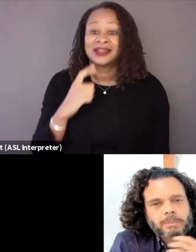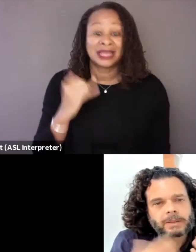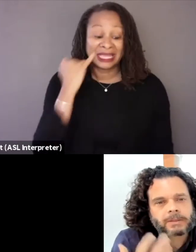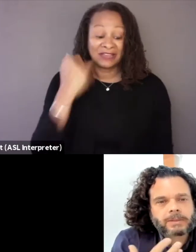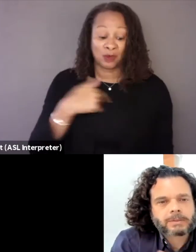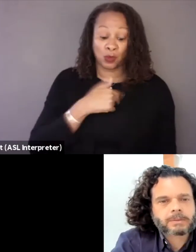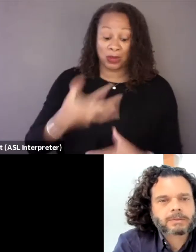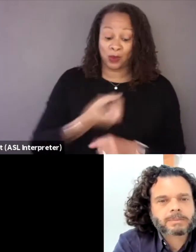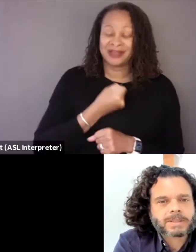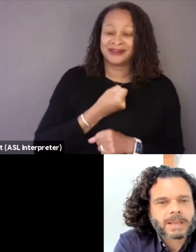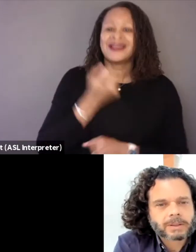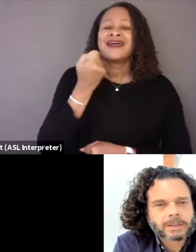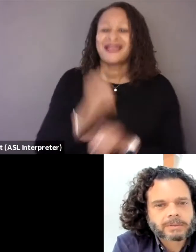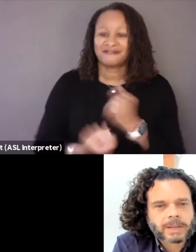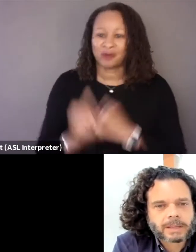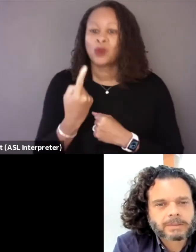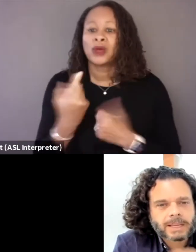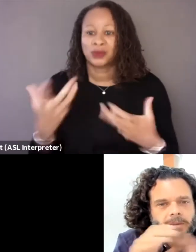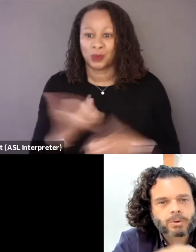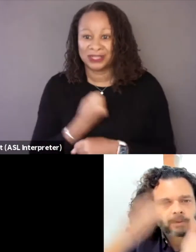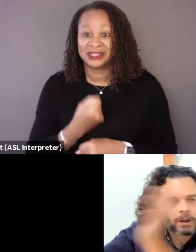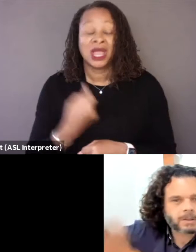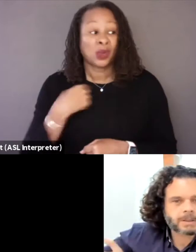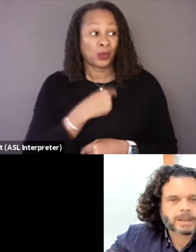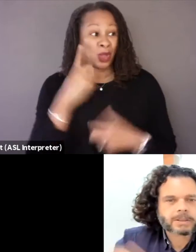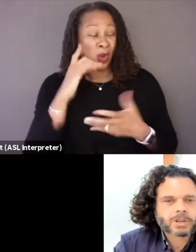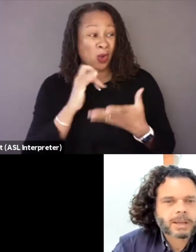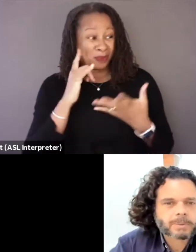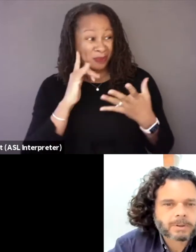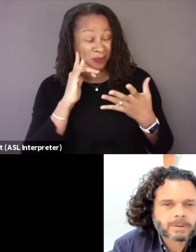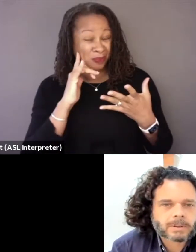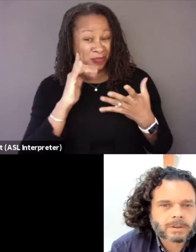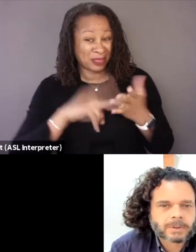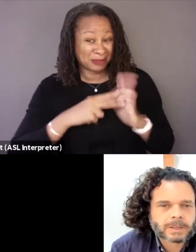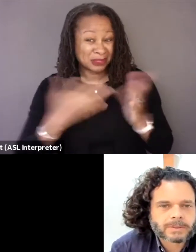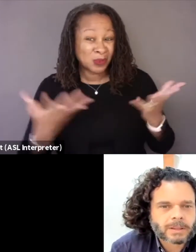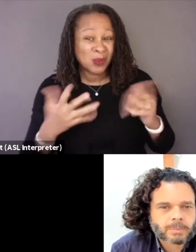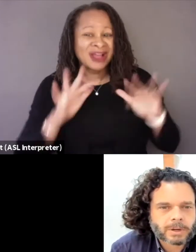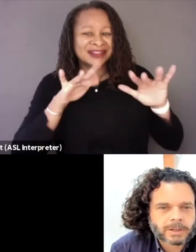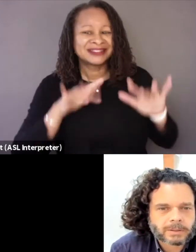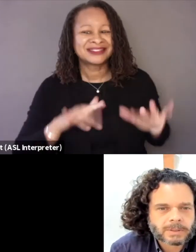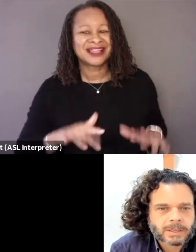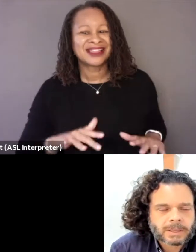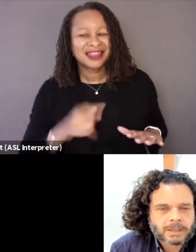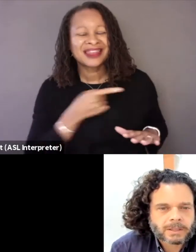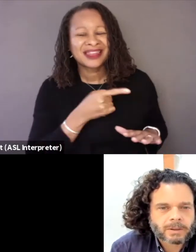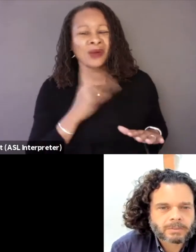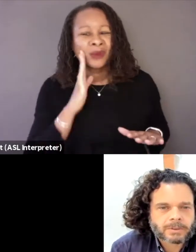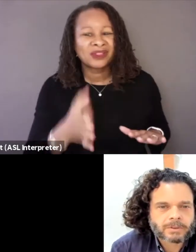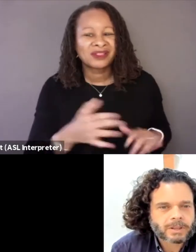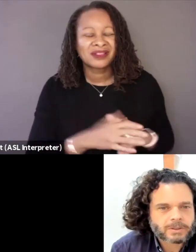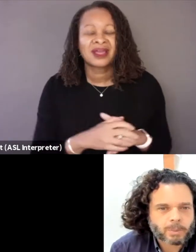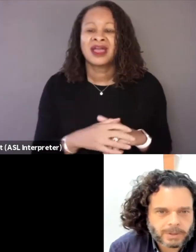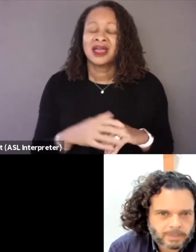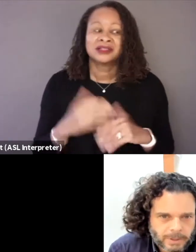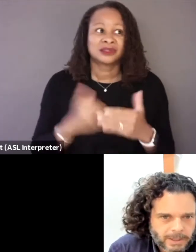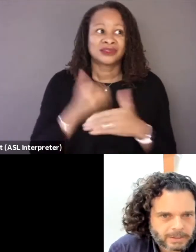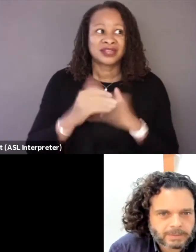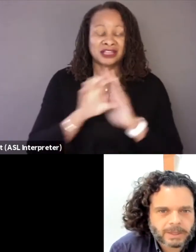means settling and they can move on to the next chapter of like, celebrating, you know, this great sport they play and,